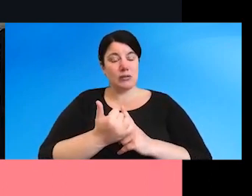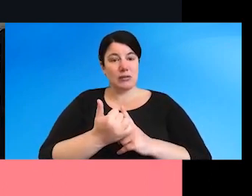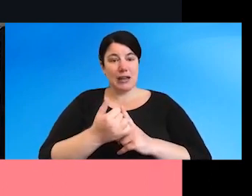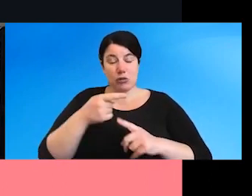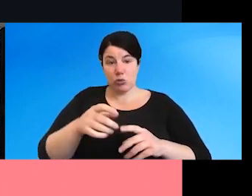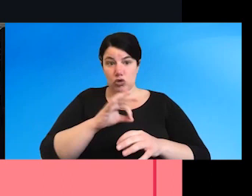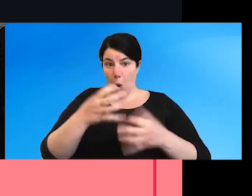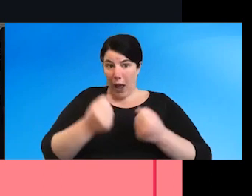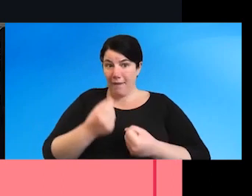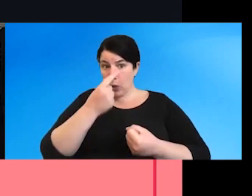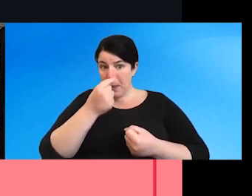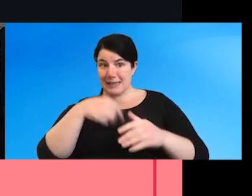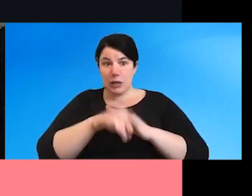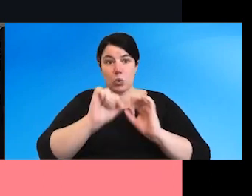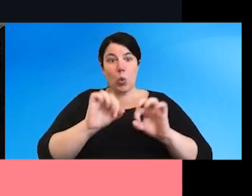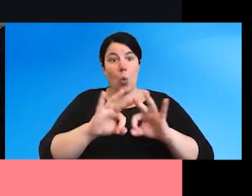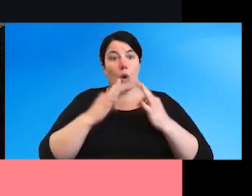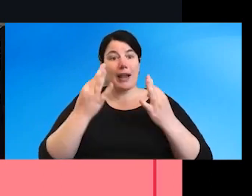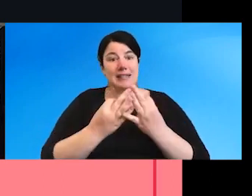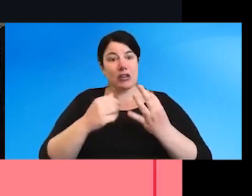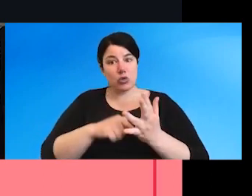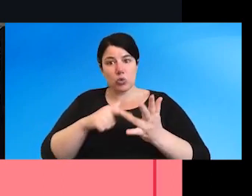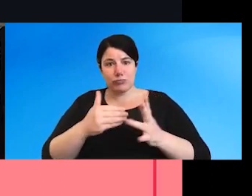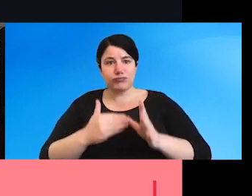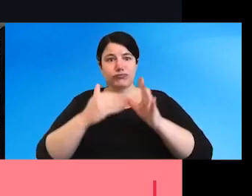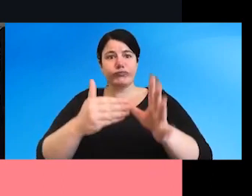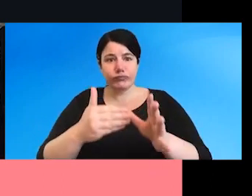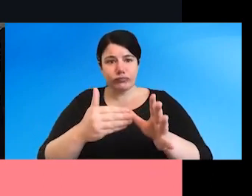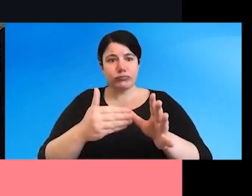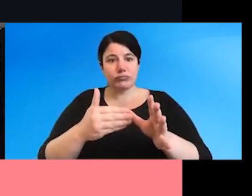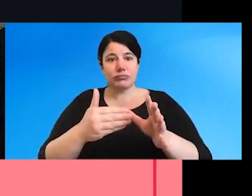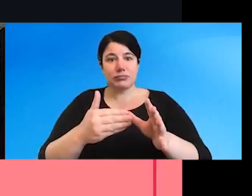capacity within your organisation to respond, and you do have the budget,